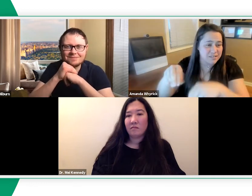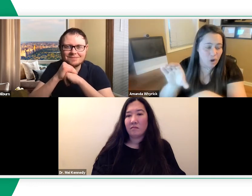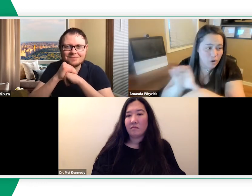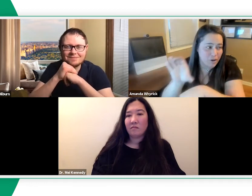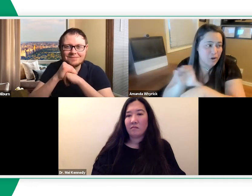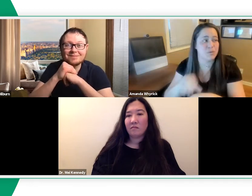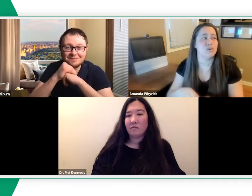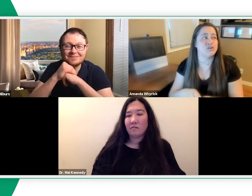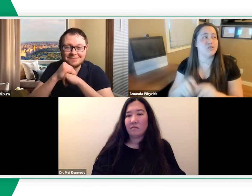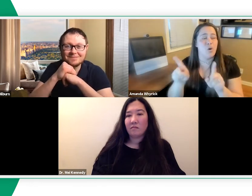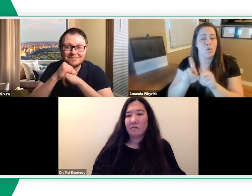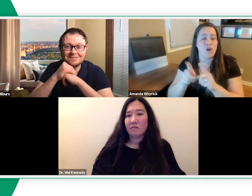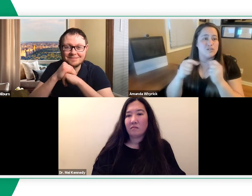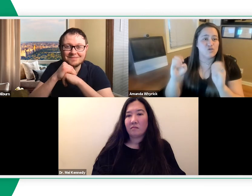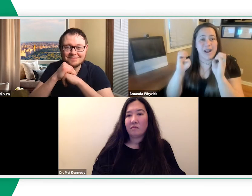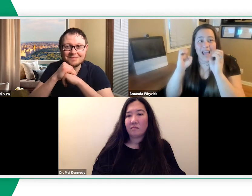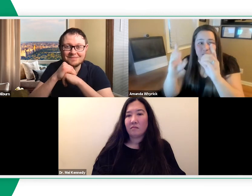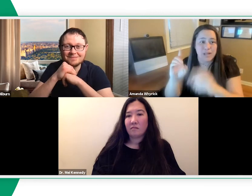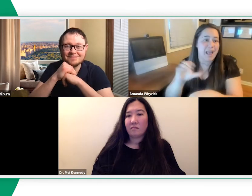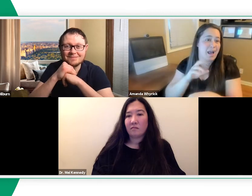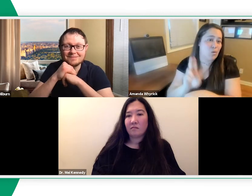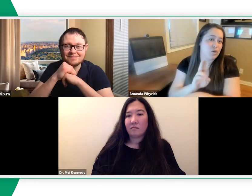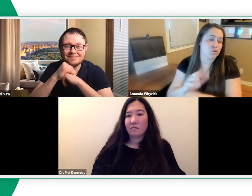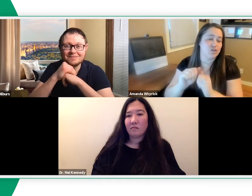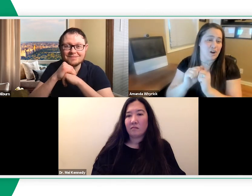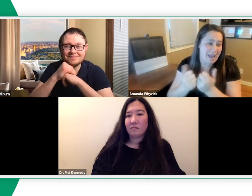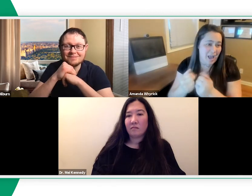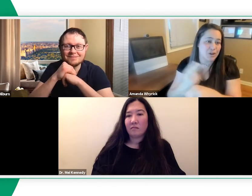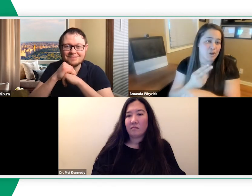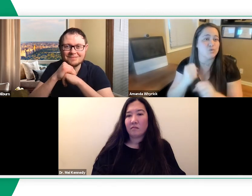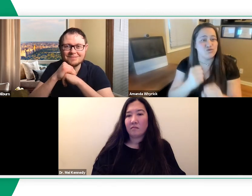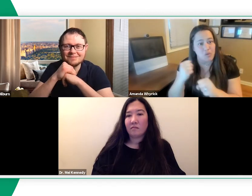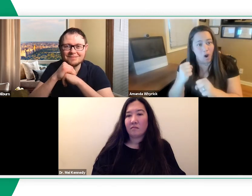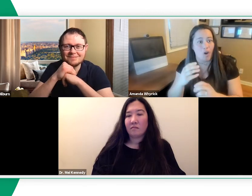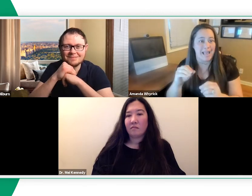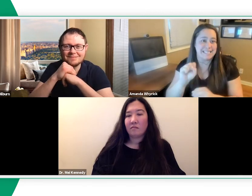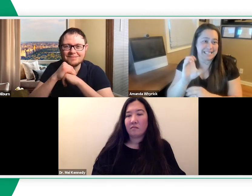installed on their computer. We also try to educate our users on how to use strong